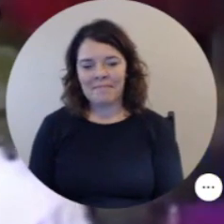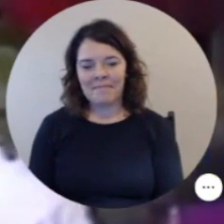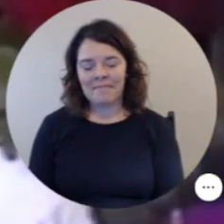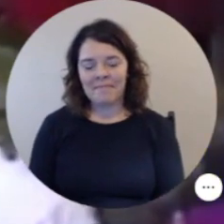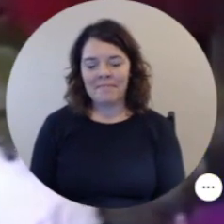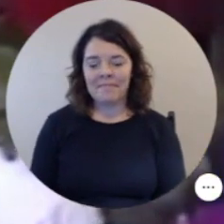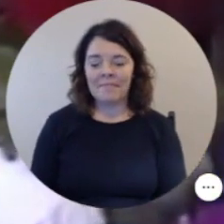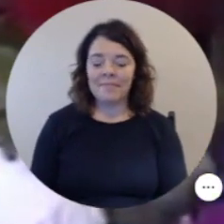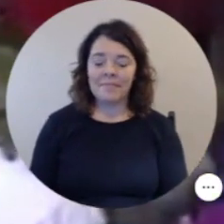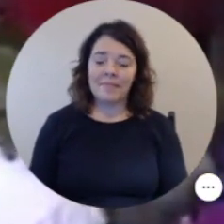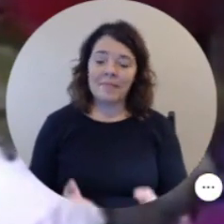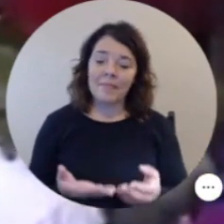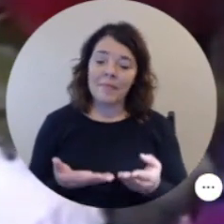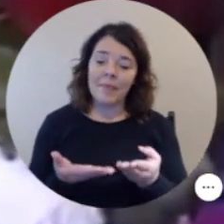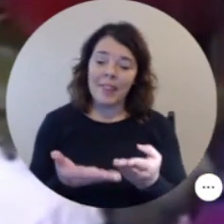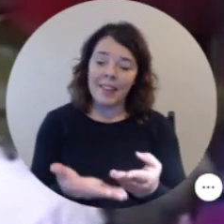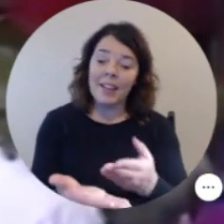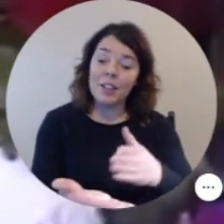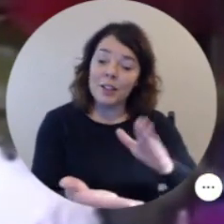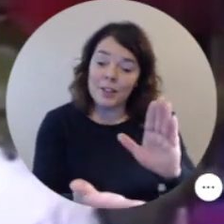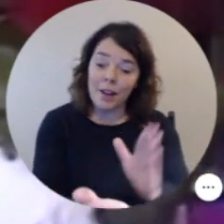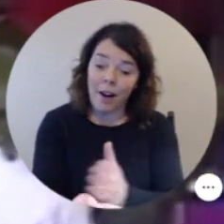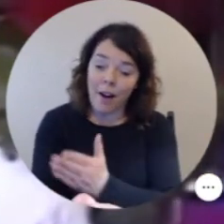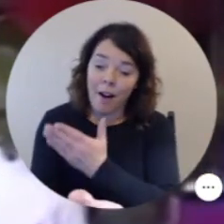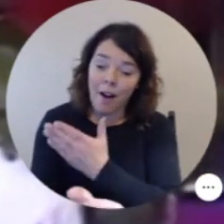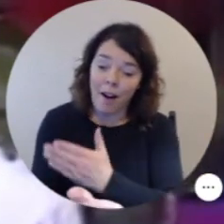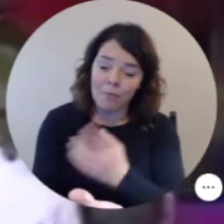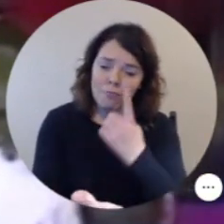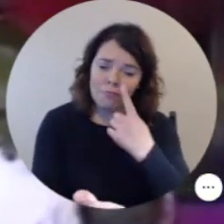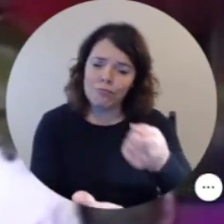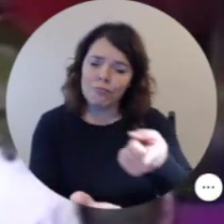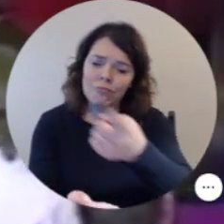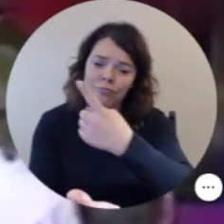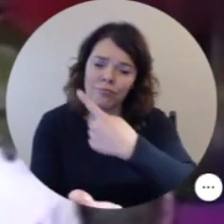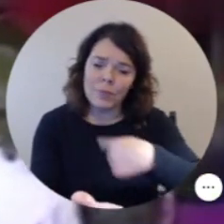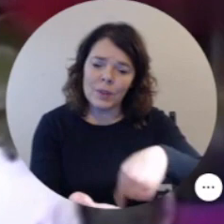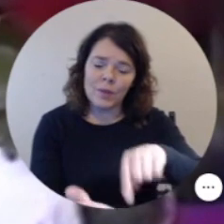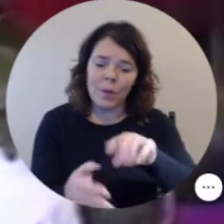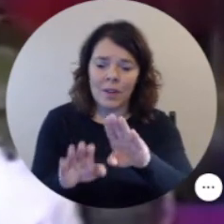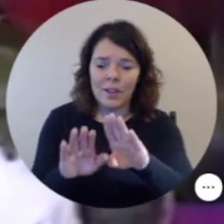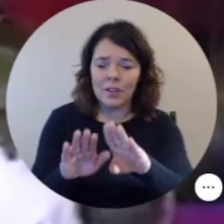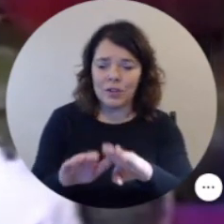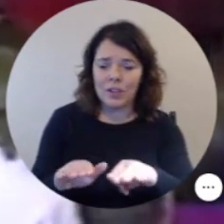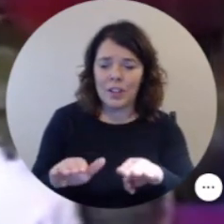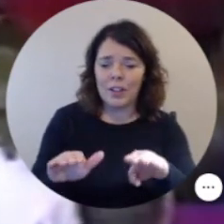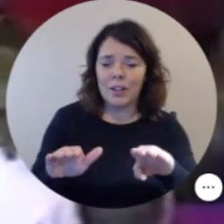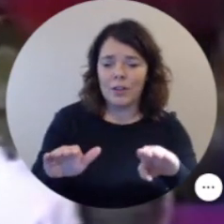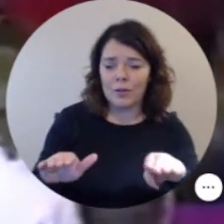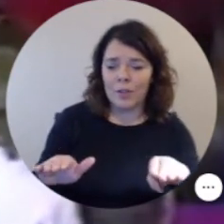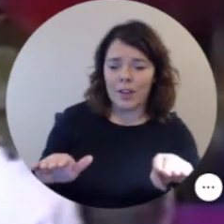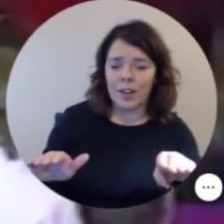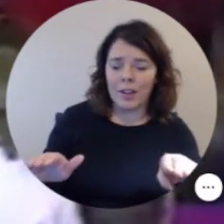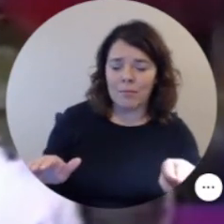This song is for the children